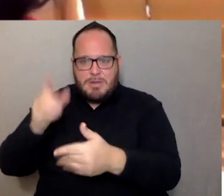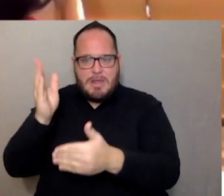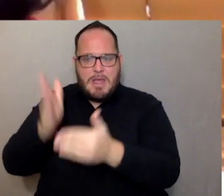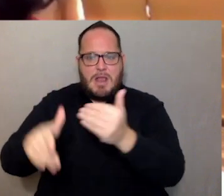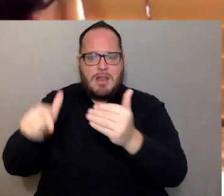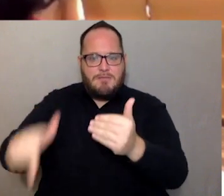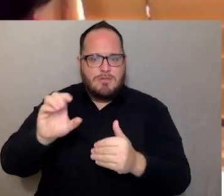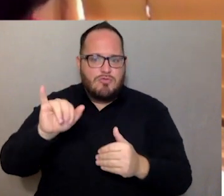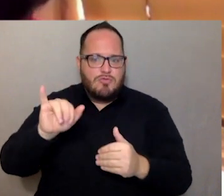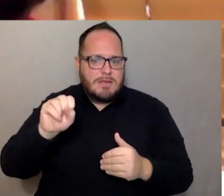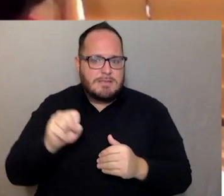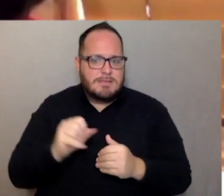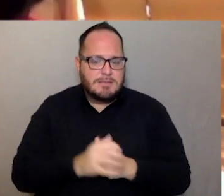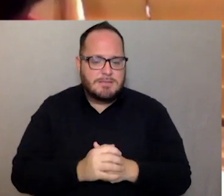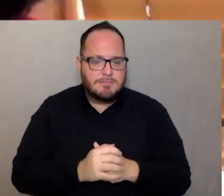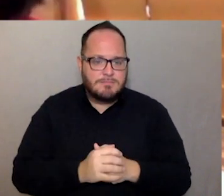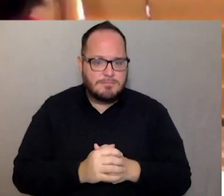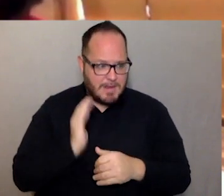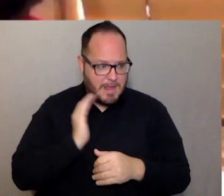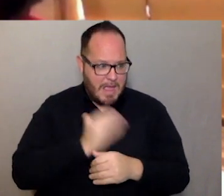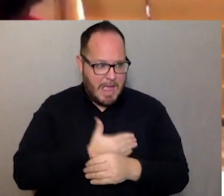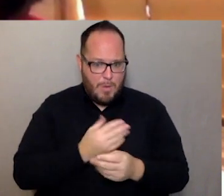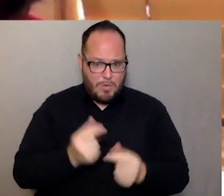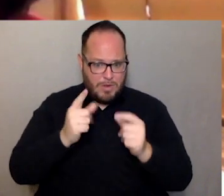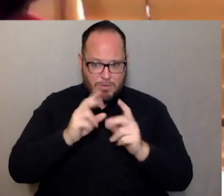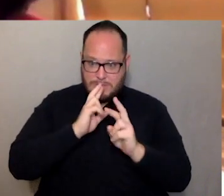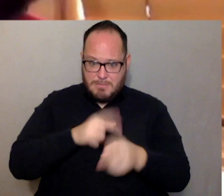TEMPORARY FINANCIAL SUPPORT FOR OREGONIANS WHO HAVE BEEN EXCLUDED FROM THE SAFETY NET PROGRAMS THAT OTHER WORKERS CAN